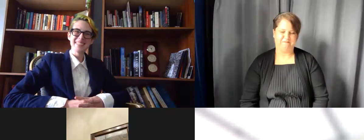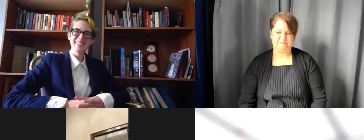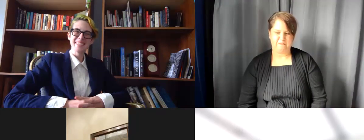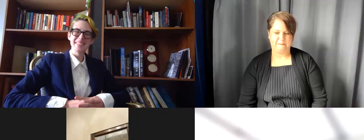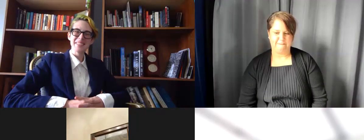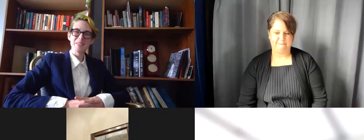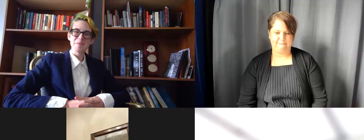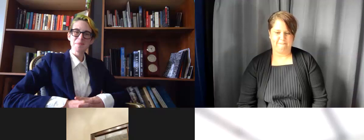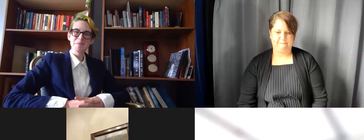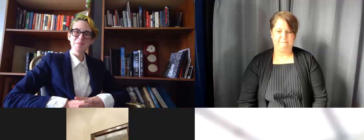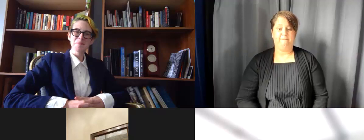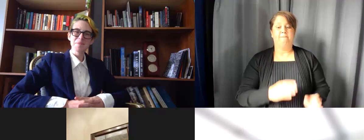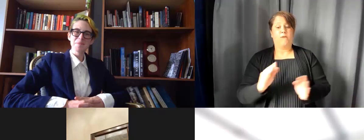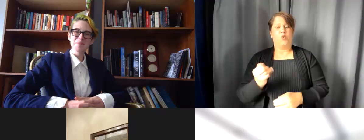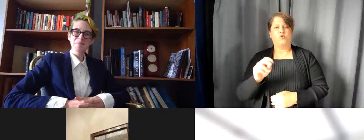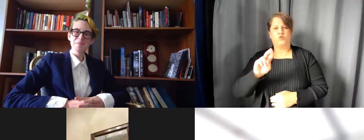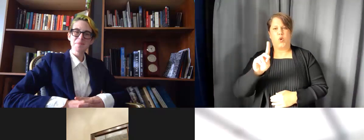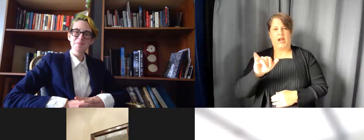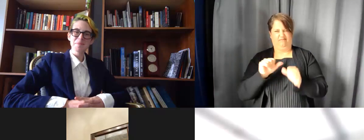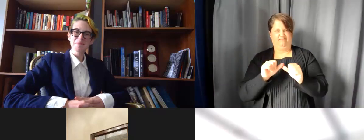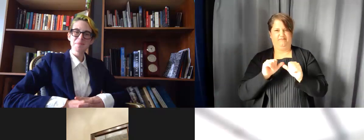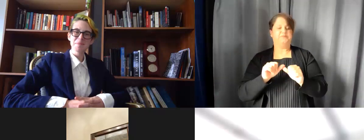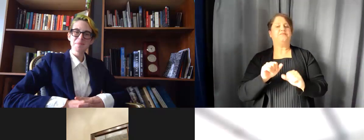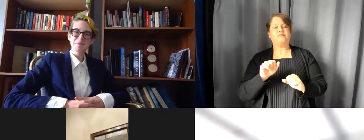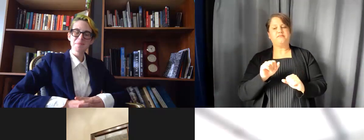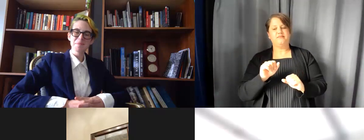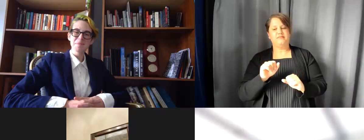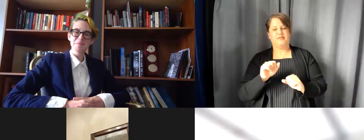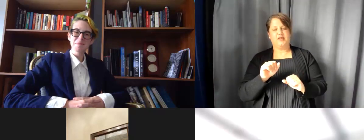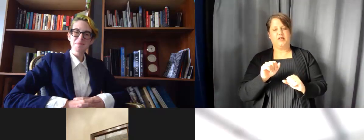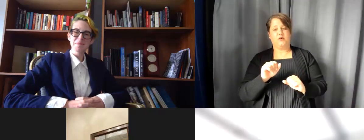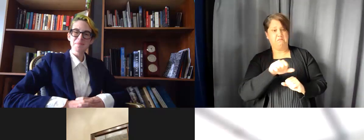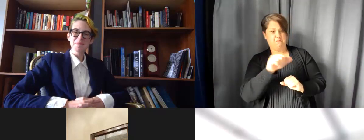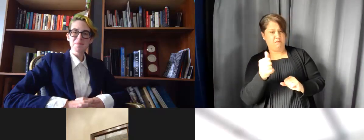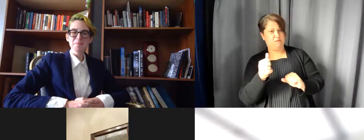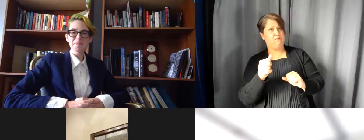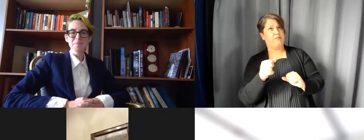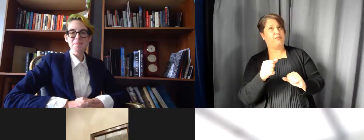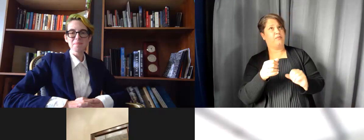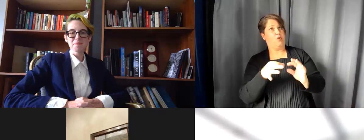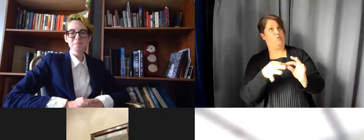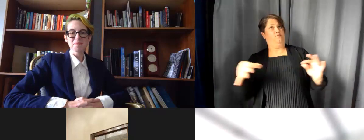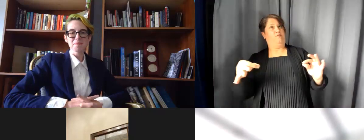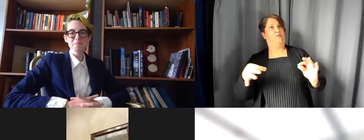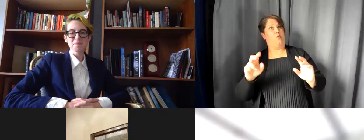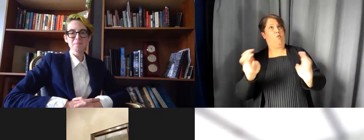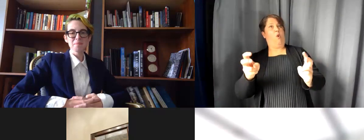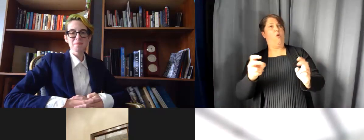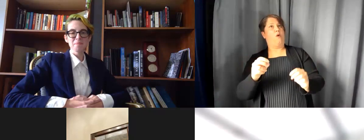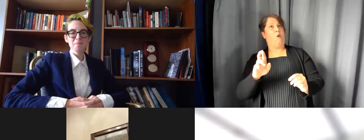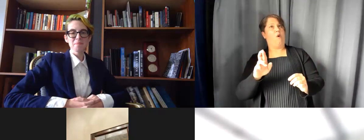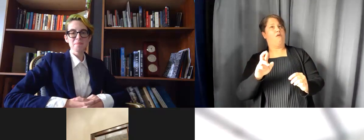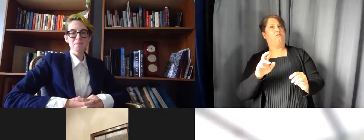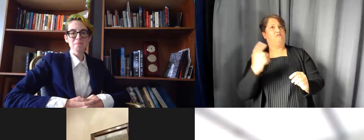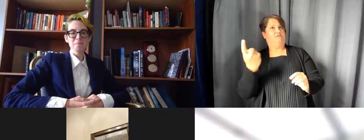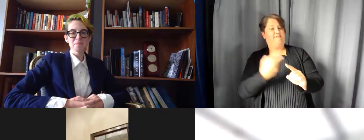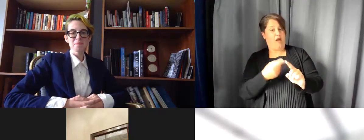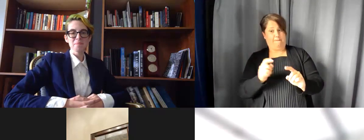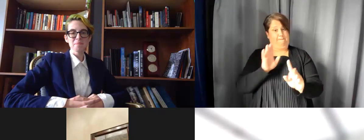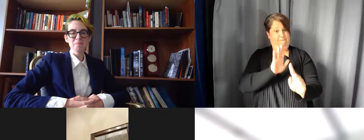Jordan Radford: this Was there anything else about her? Her book that you know, that stood out, or that like really